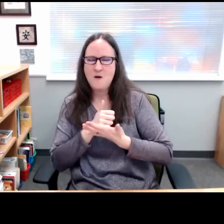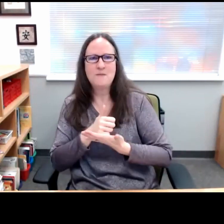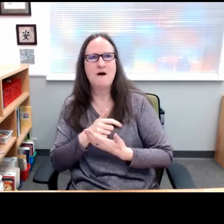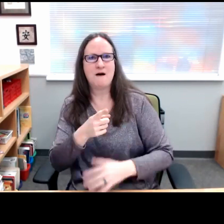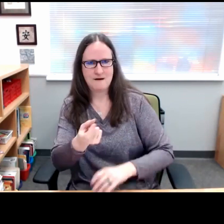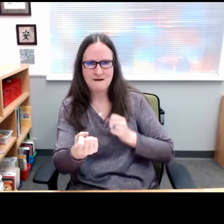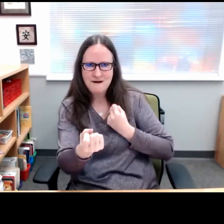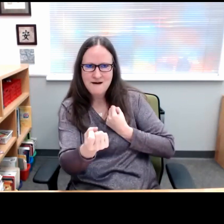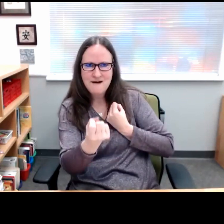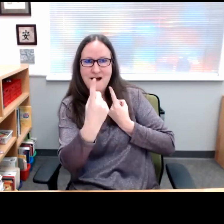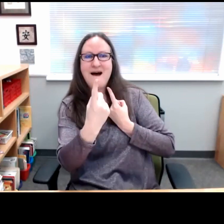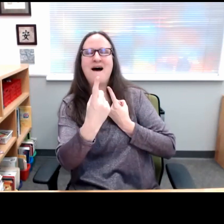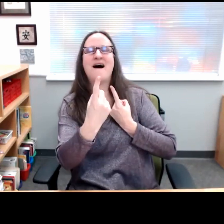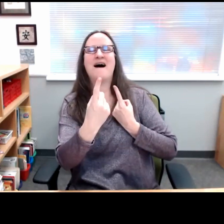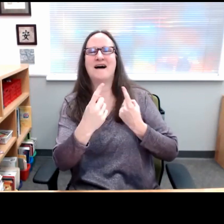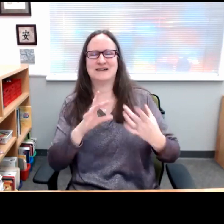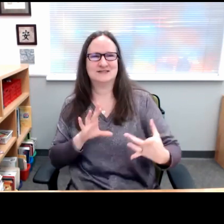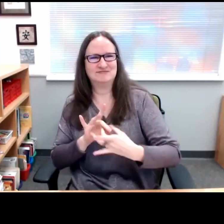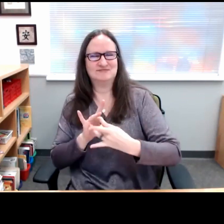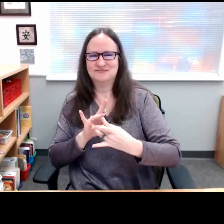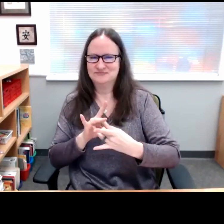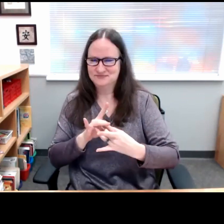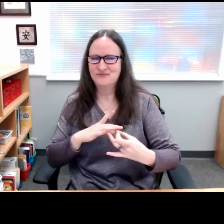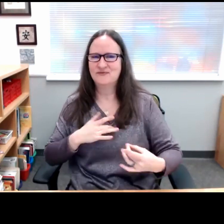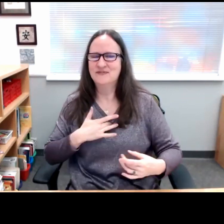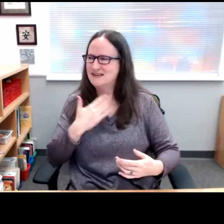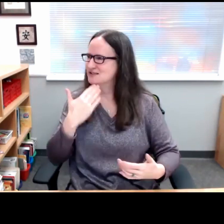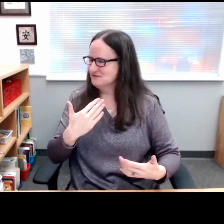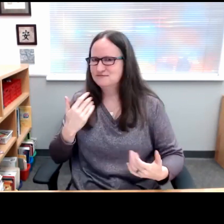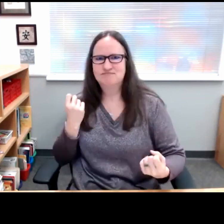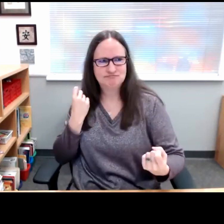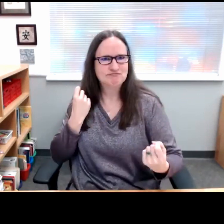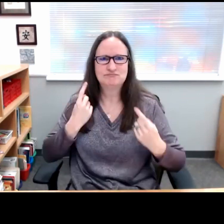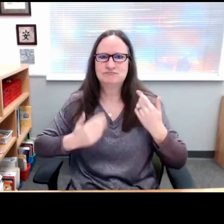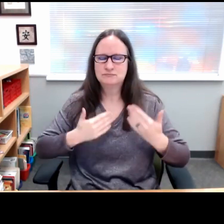or feeling that other people can understand me. Developing that sense of empathy and connection